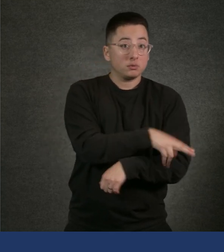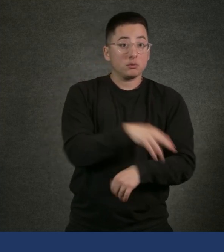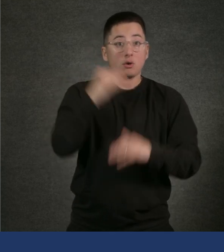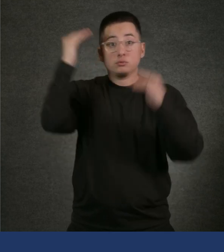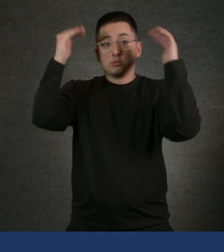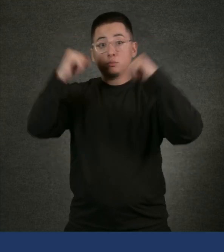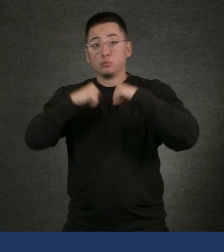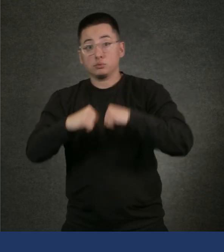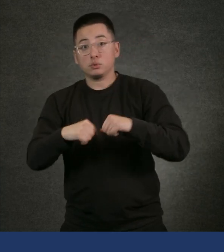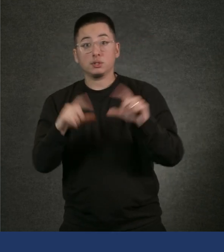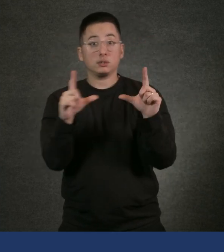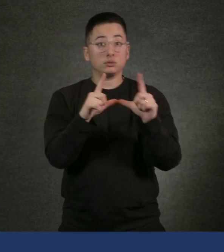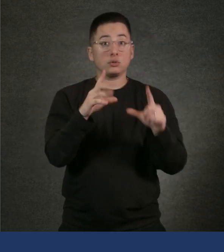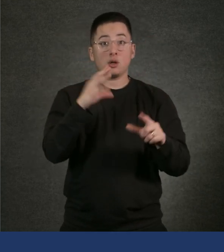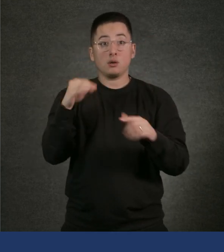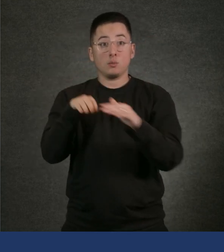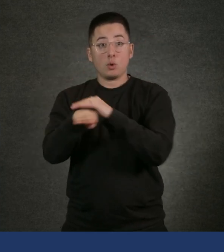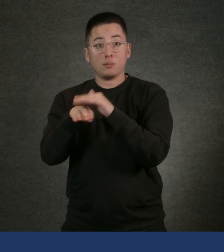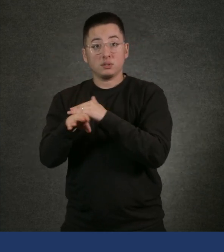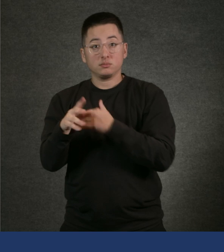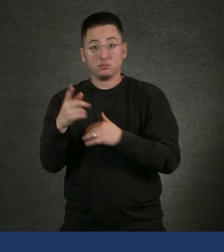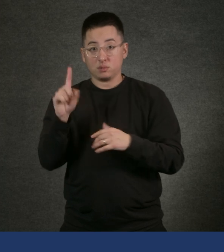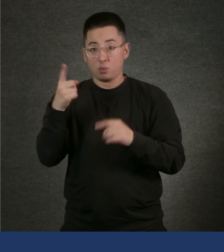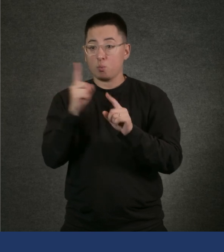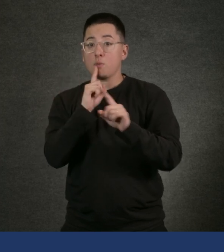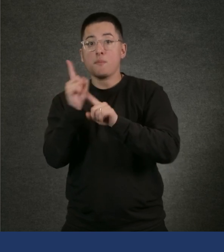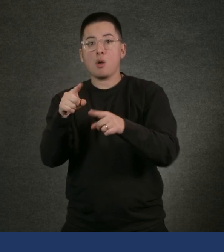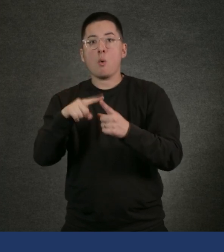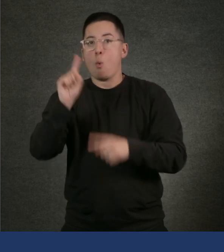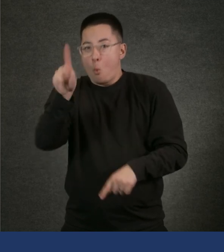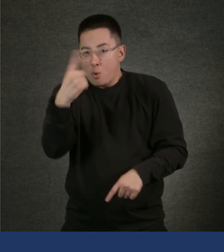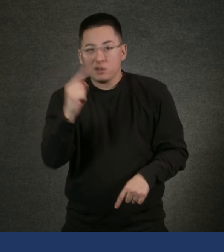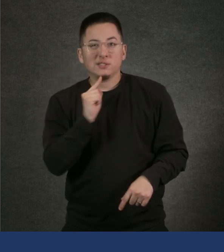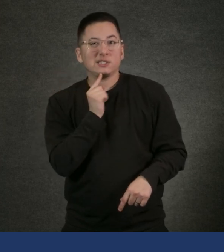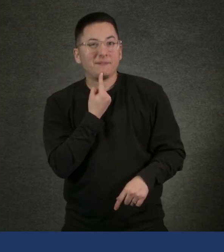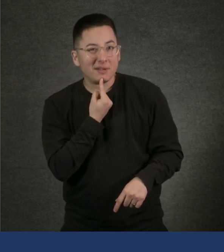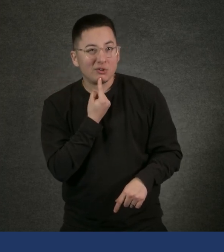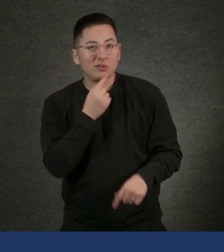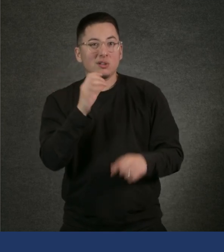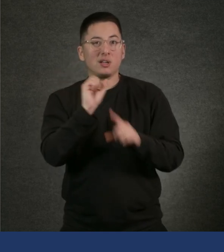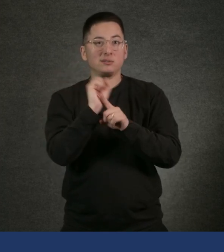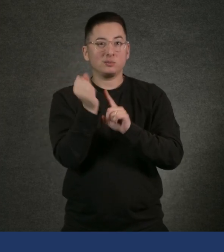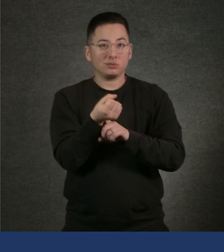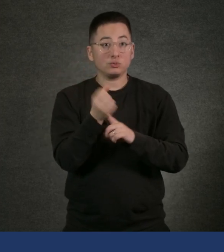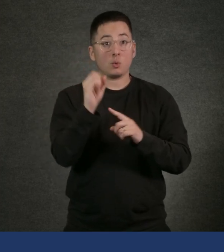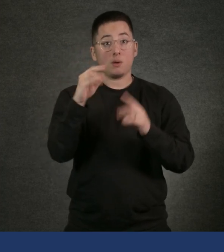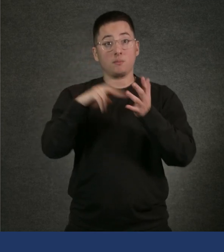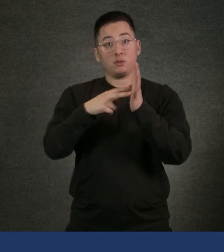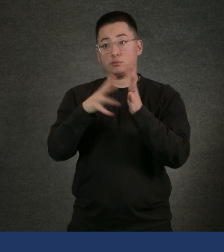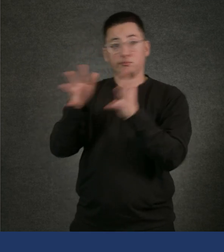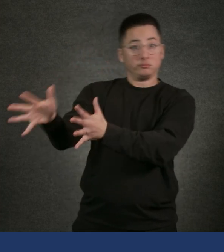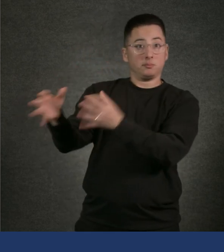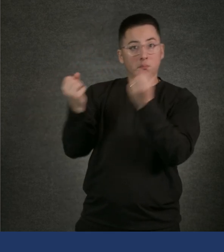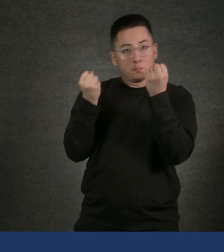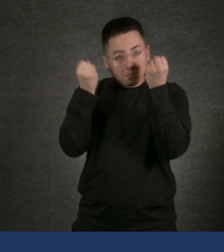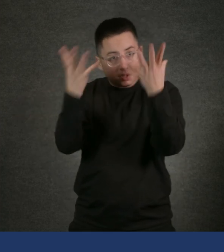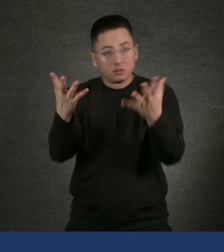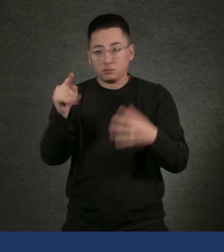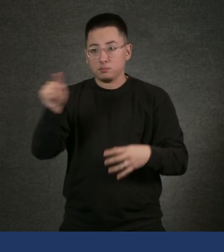leaving many vulnerable Minnesotans in dangerous situations unprotected. Oversight is weak.